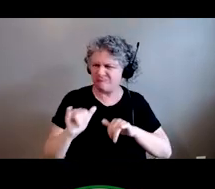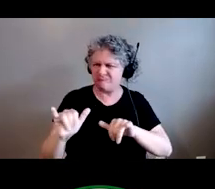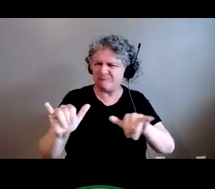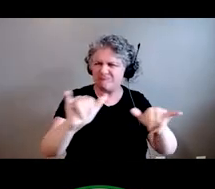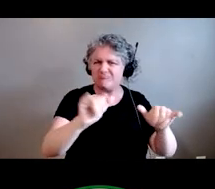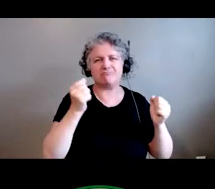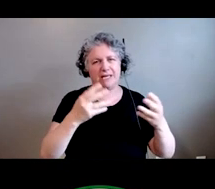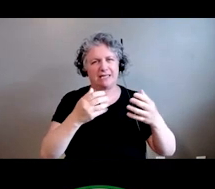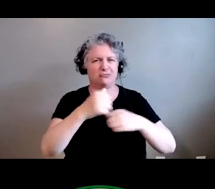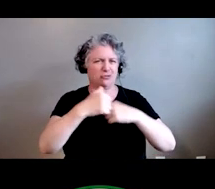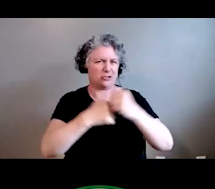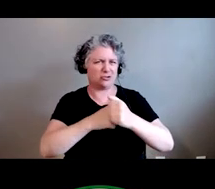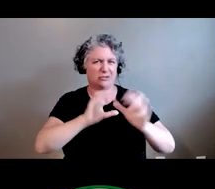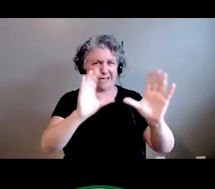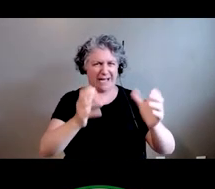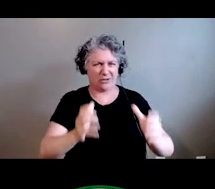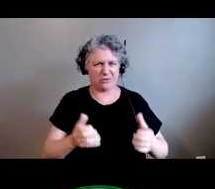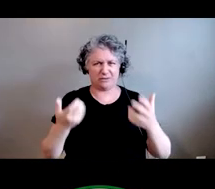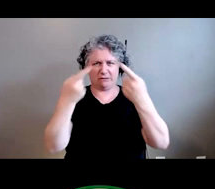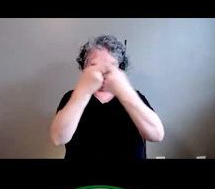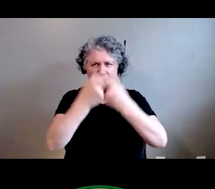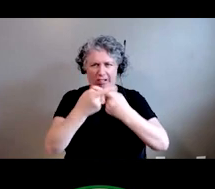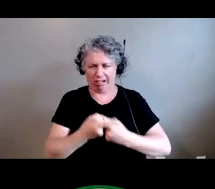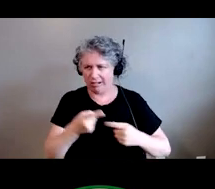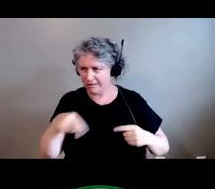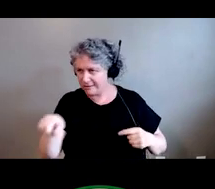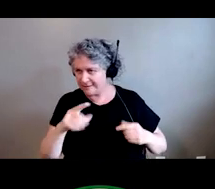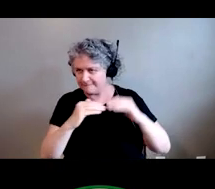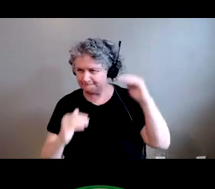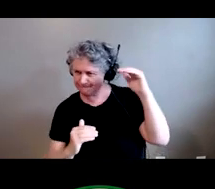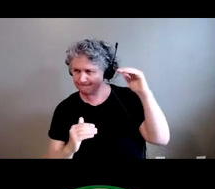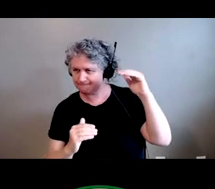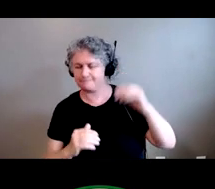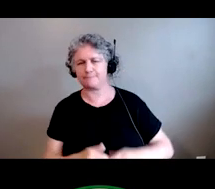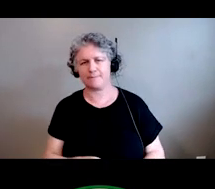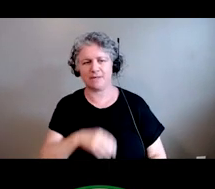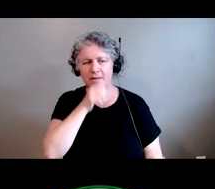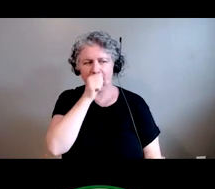On the right half of the screen is an image of the toe hill boardwalk meandering through